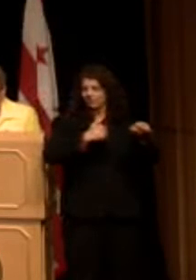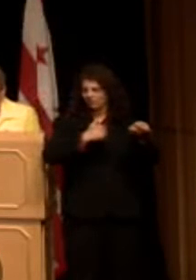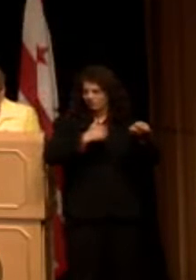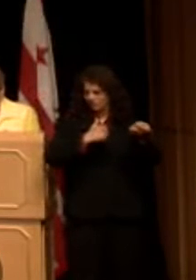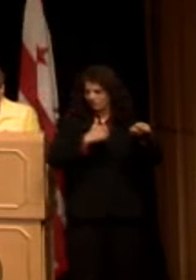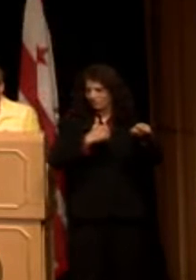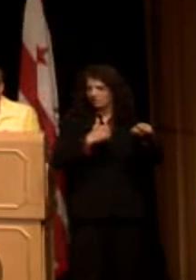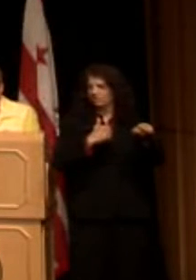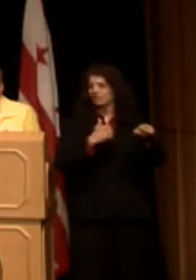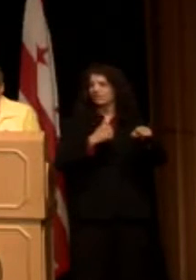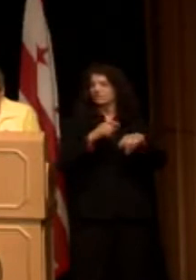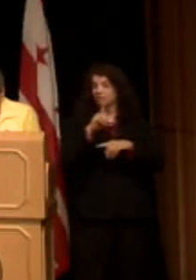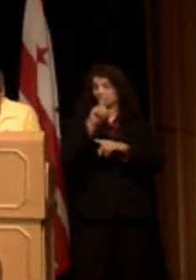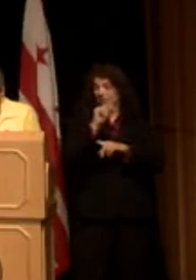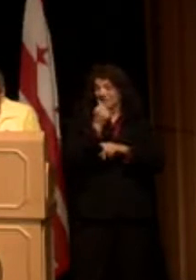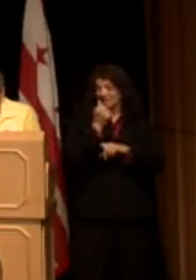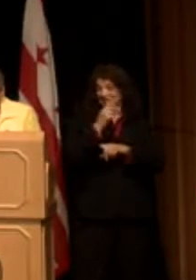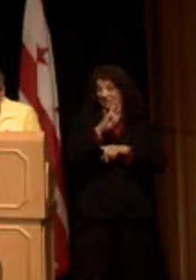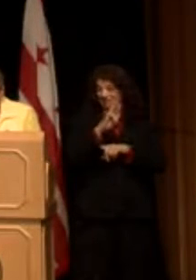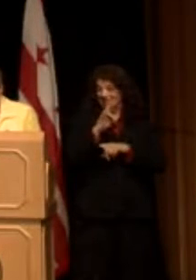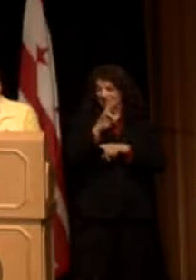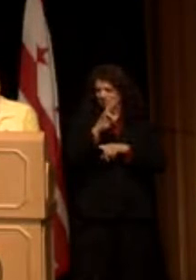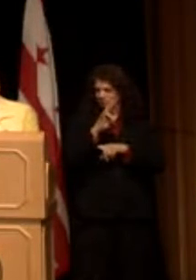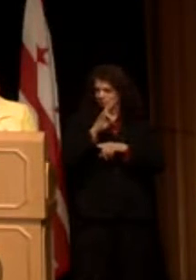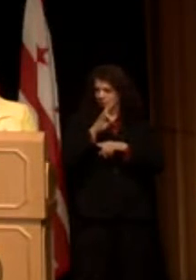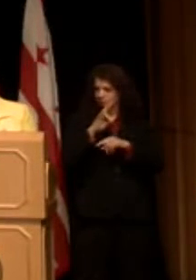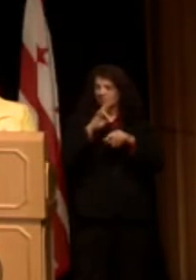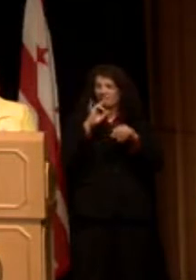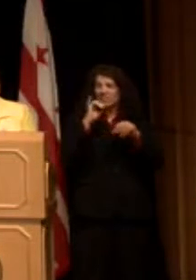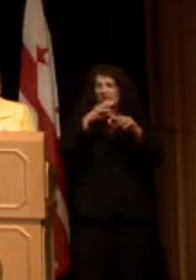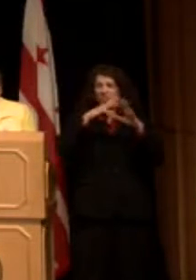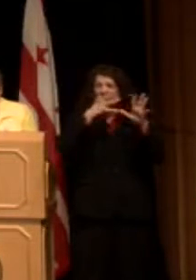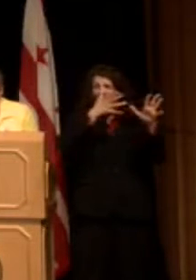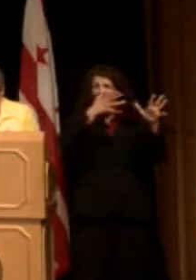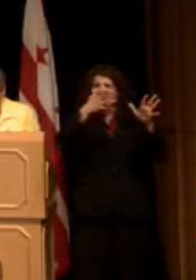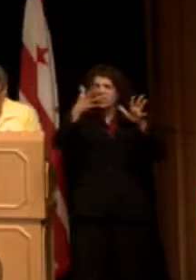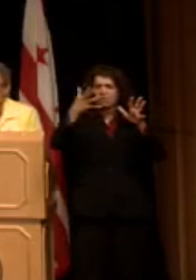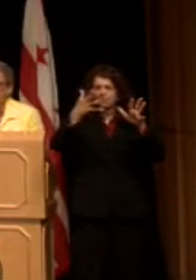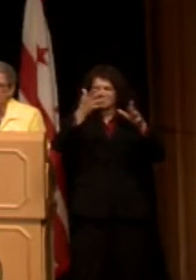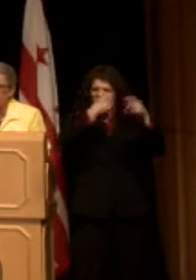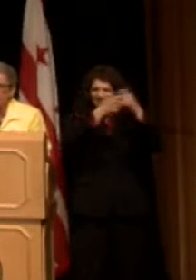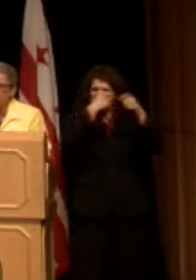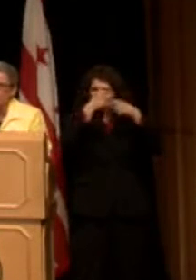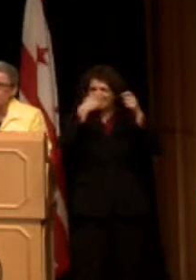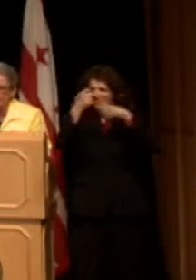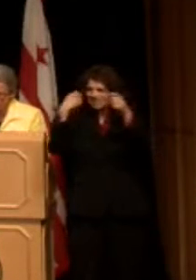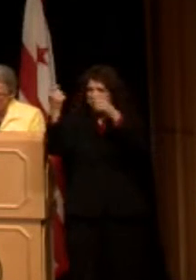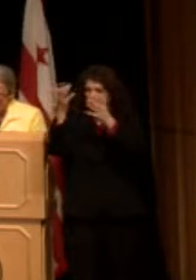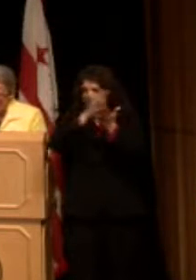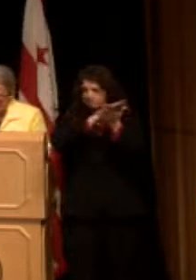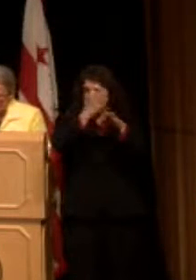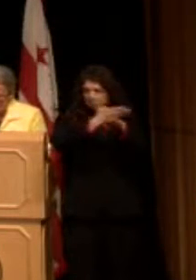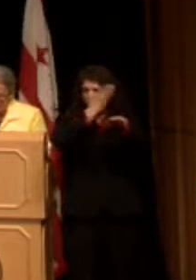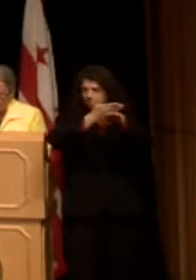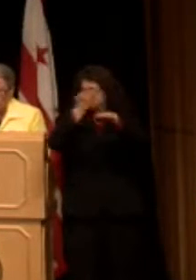2017, WE COMMIT THAT EVERY VACANT AND BLIGHTED PROPERTY IN OUR INVENTORY WILL BE IN THE PROCESS OF TRANSFORMATION INTO